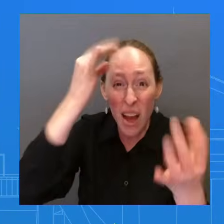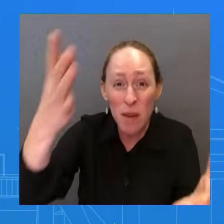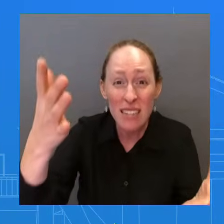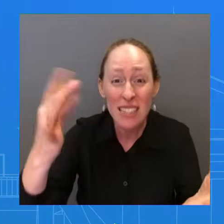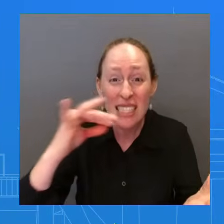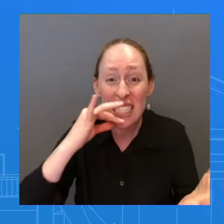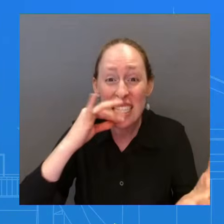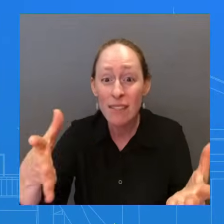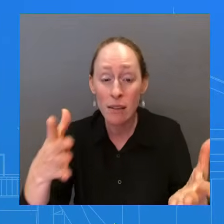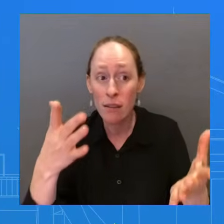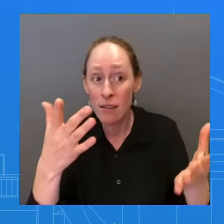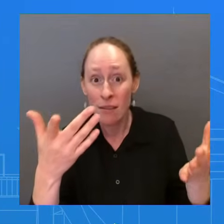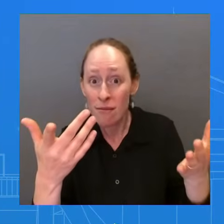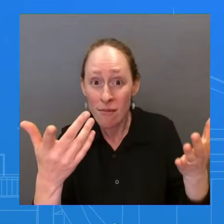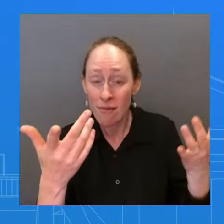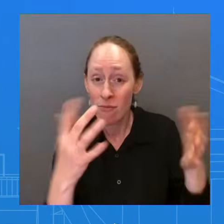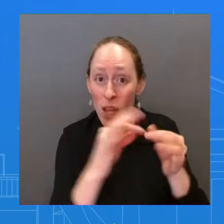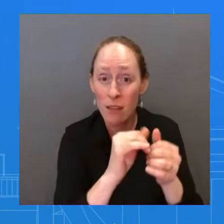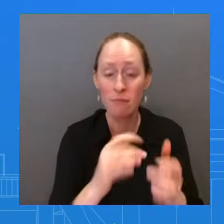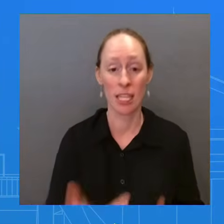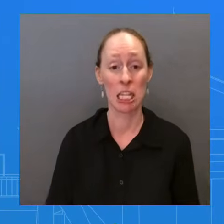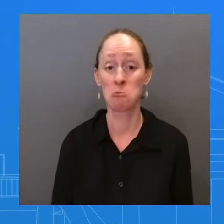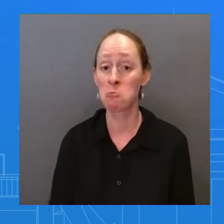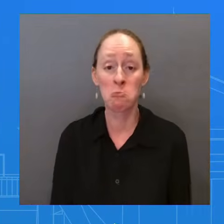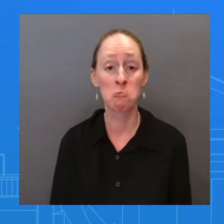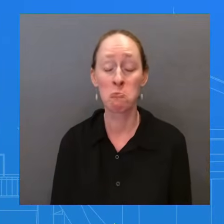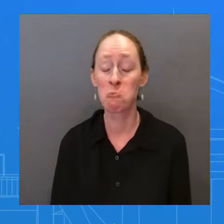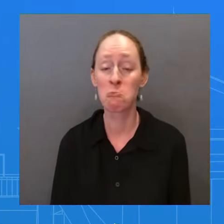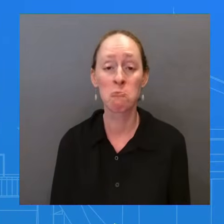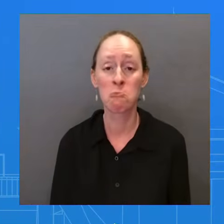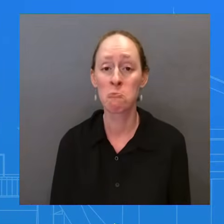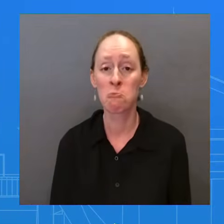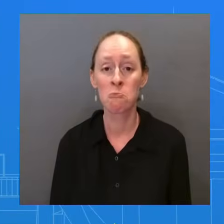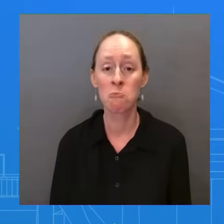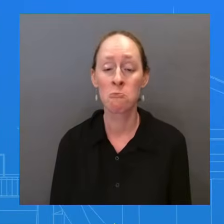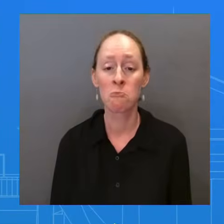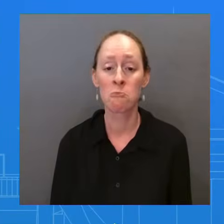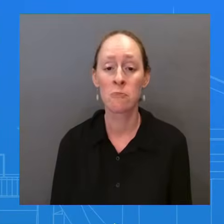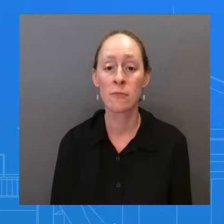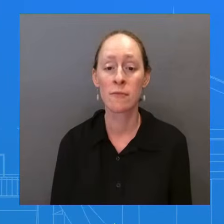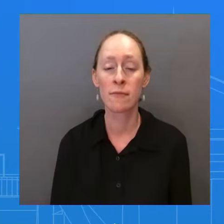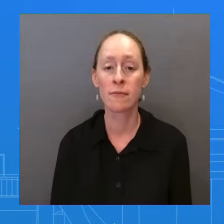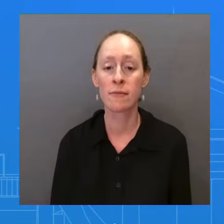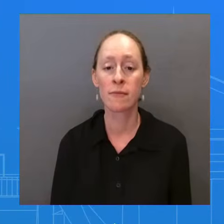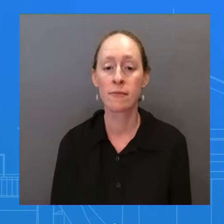And then we'll keep going in the back. The Press: I wanted to circle back on Russia, John,